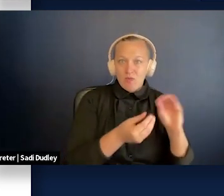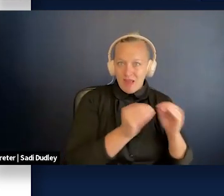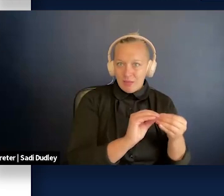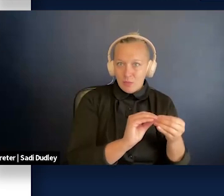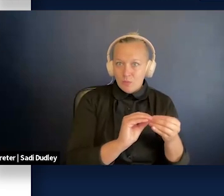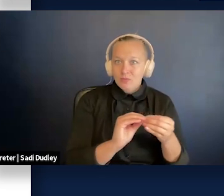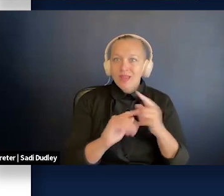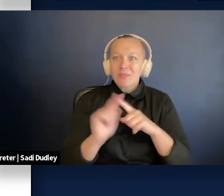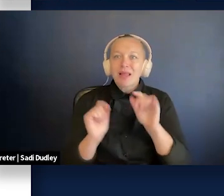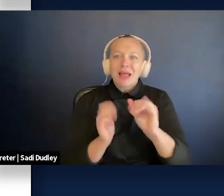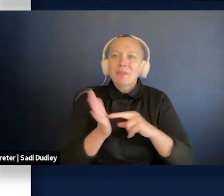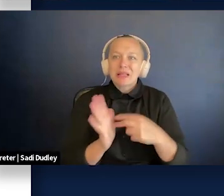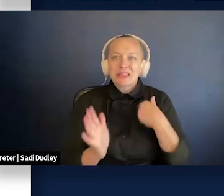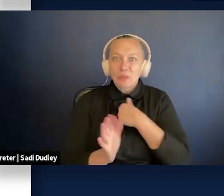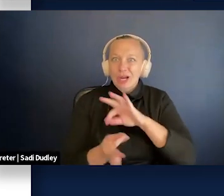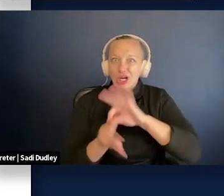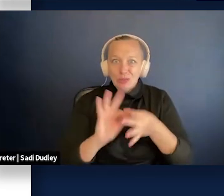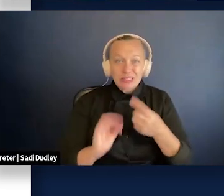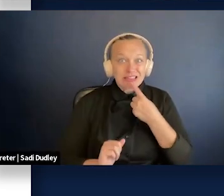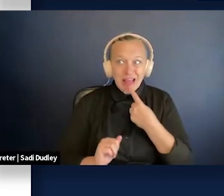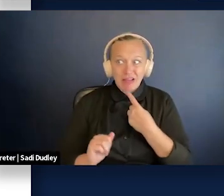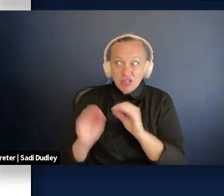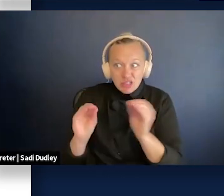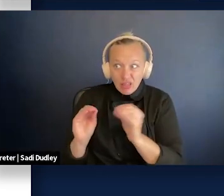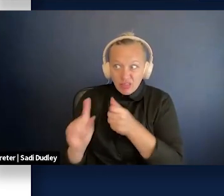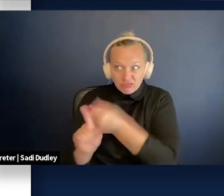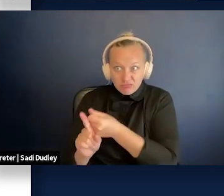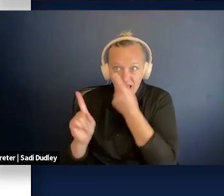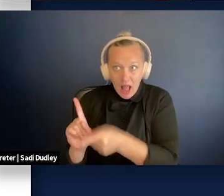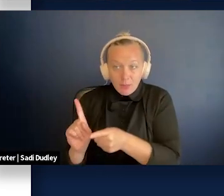Because you're trying to predict, do you have no outcome event versus do you have an outcome event?